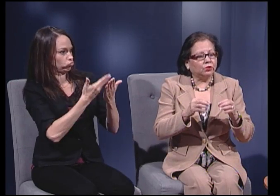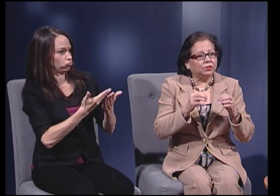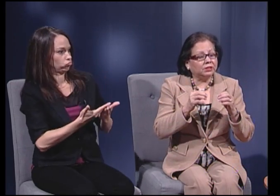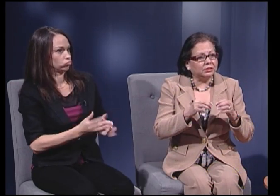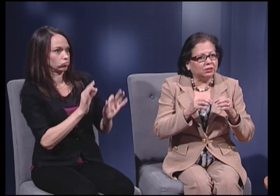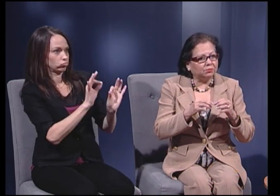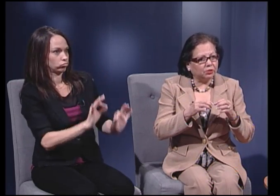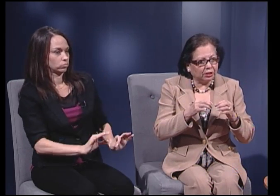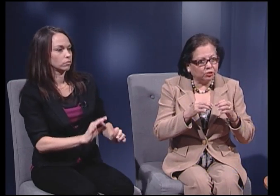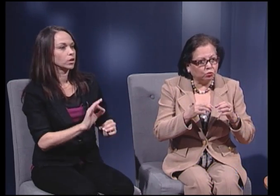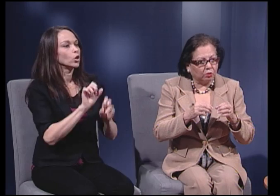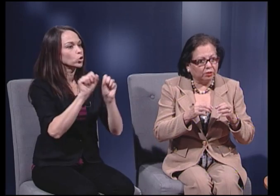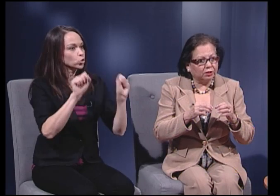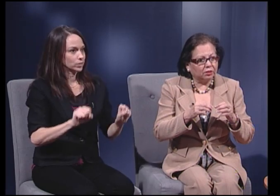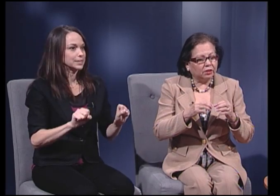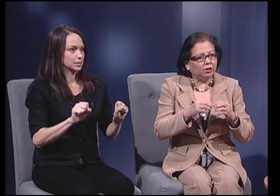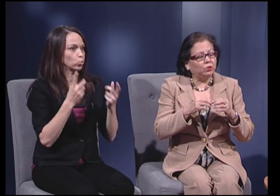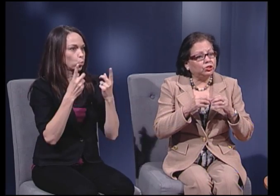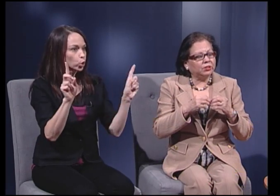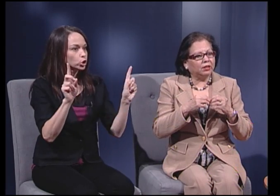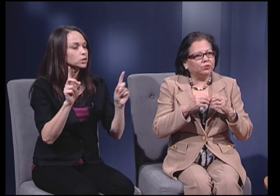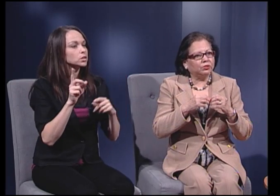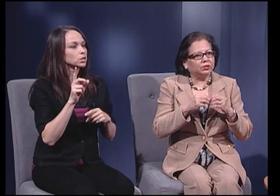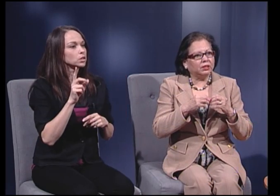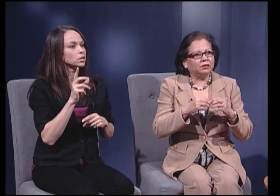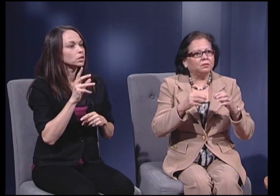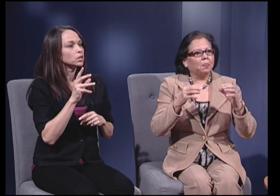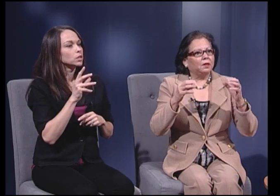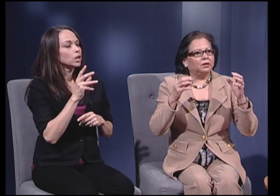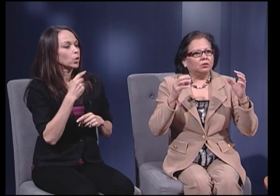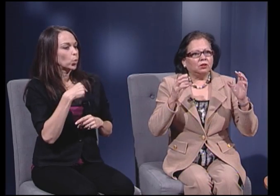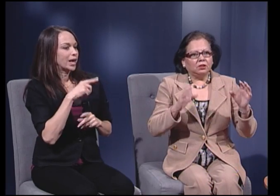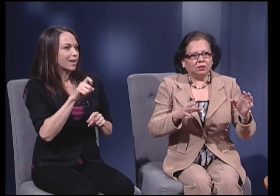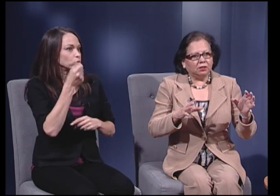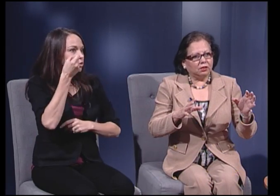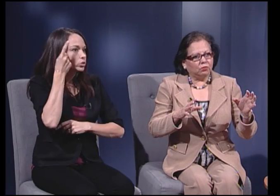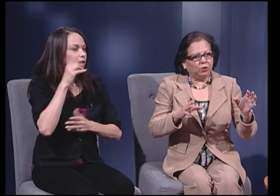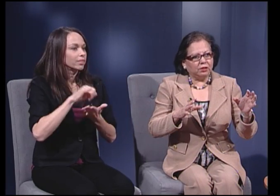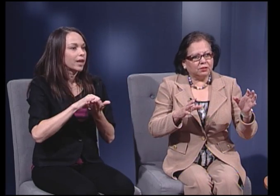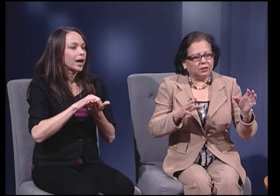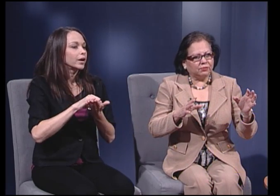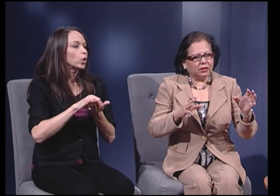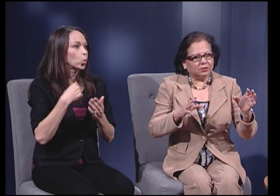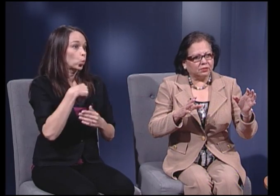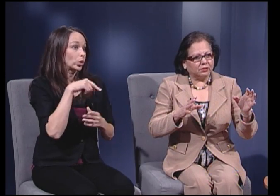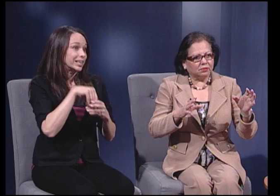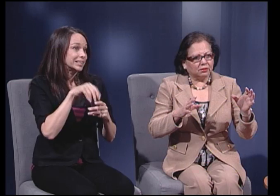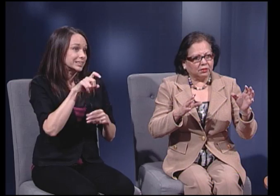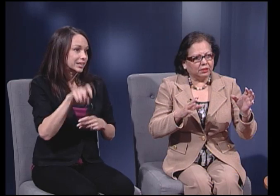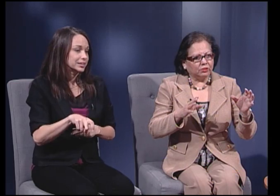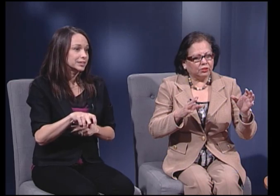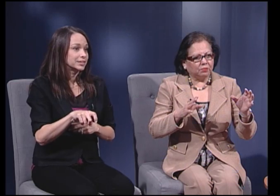So the system does work and we just have to understand that we in the State of Texas and the leadership,